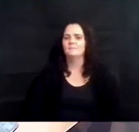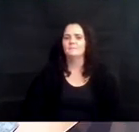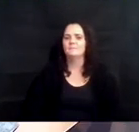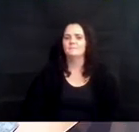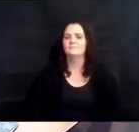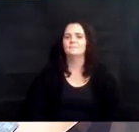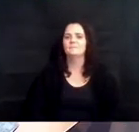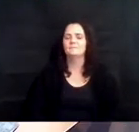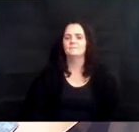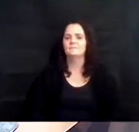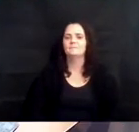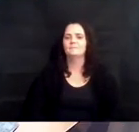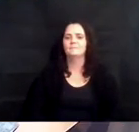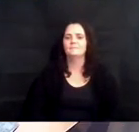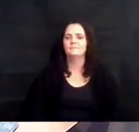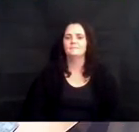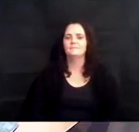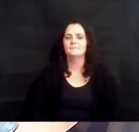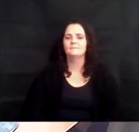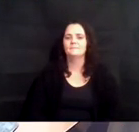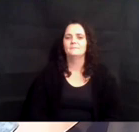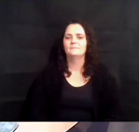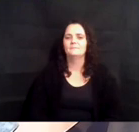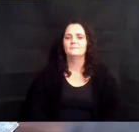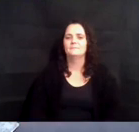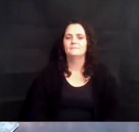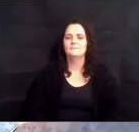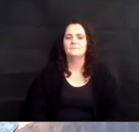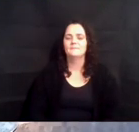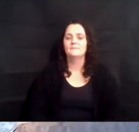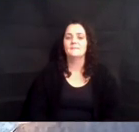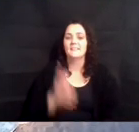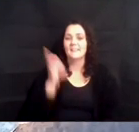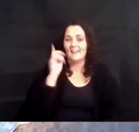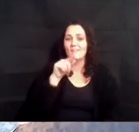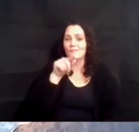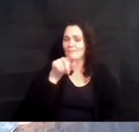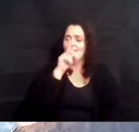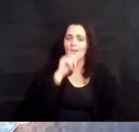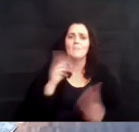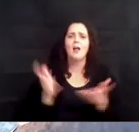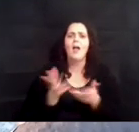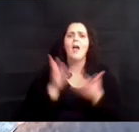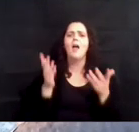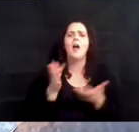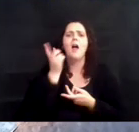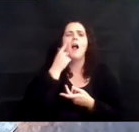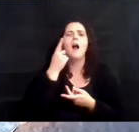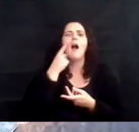all of those things against each other. Take another frame and this is where you can be quite playful, you know, be